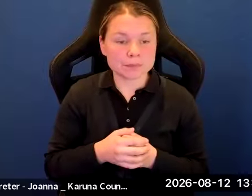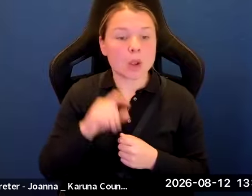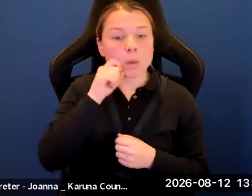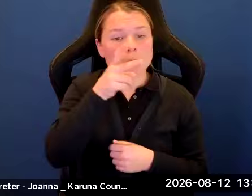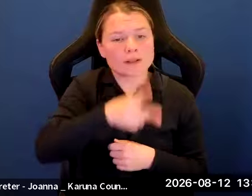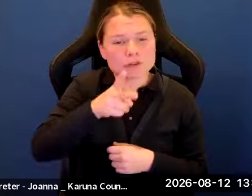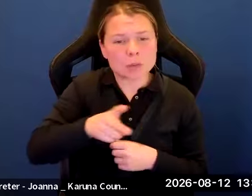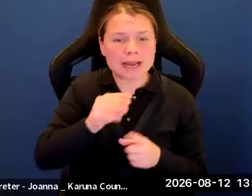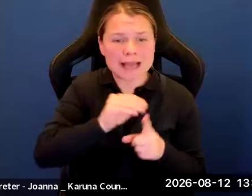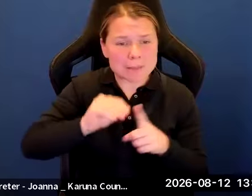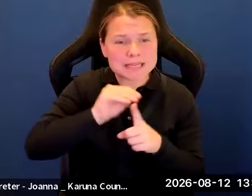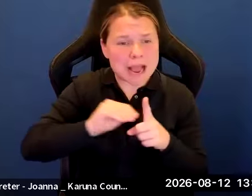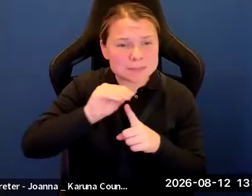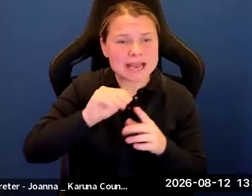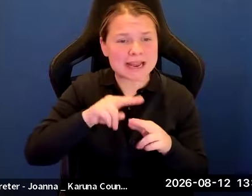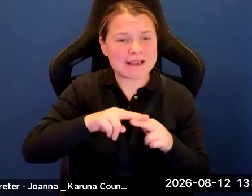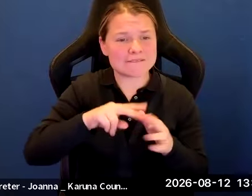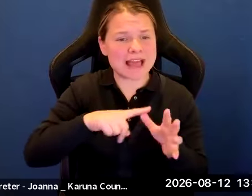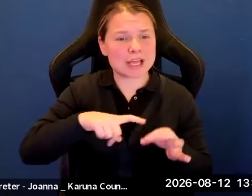're taking a little bit longer but bear with us, we are